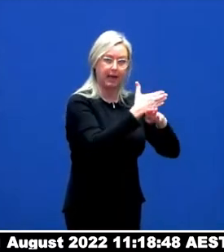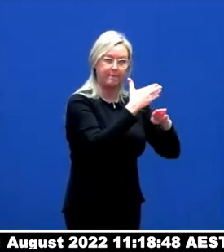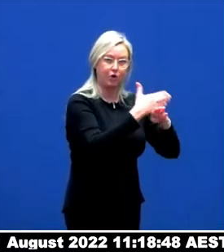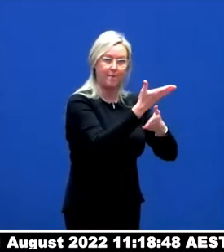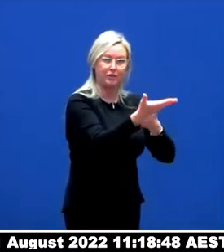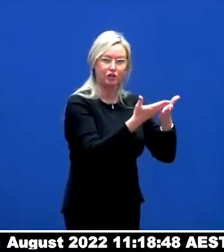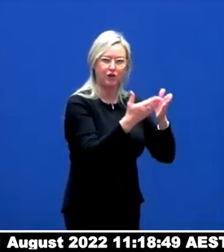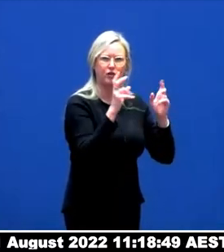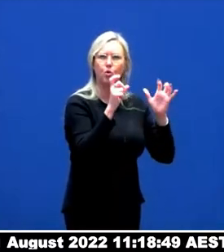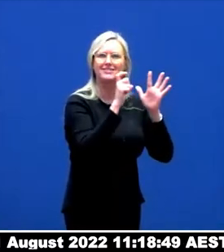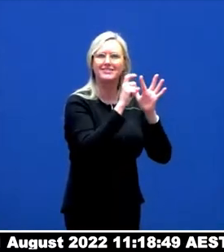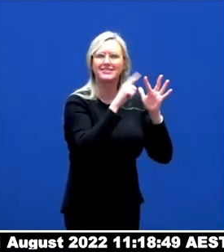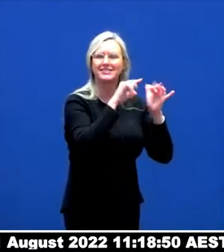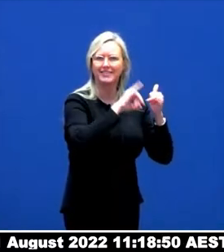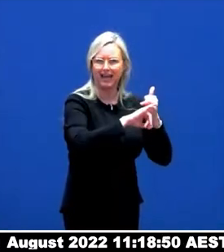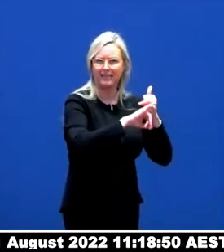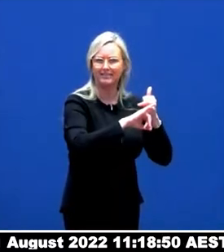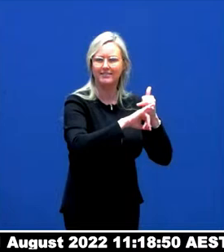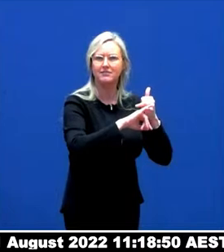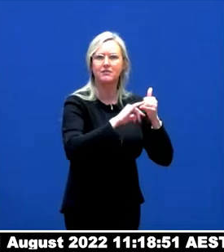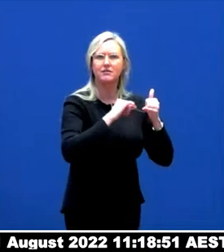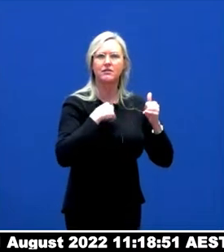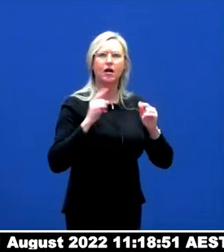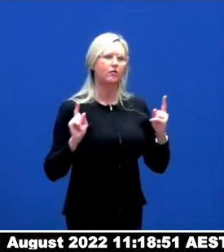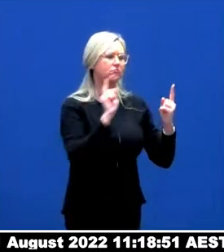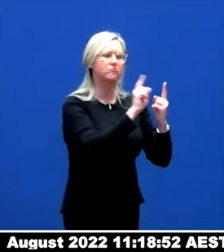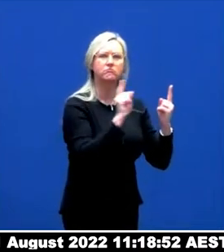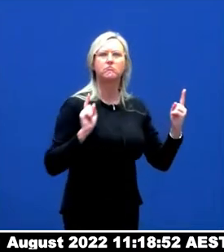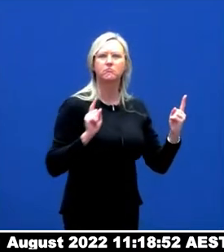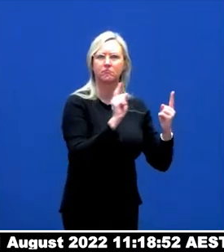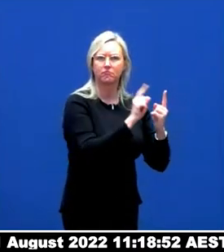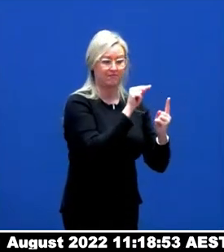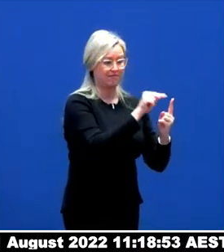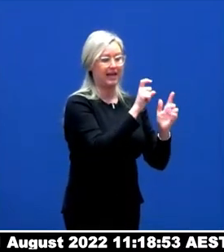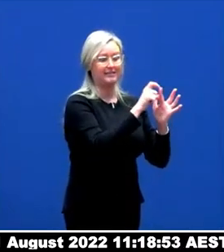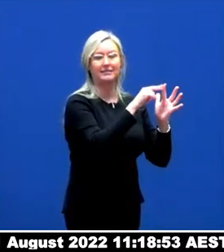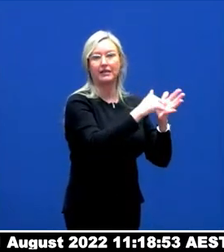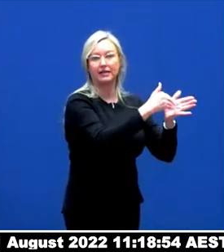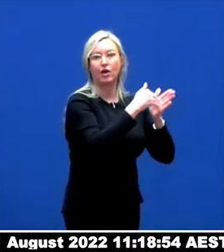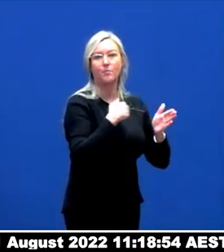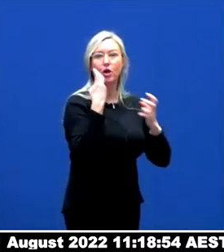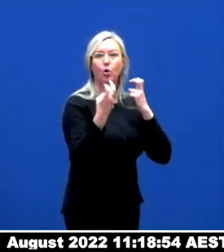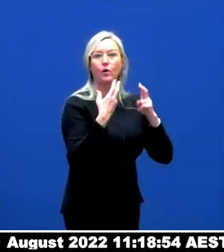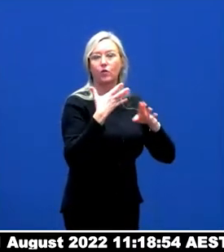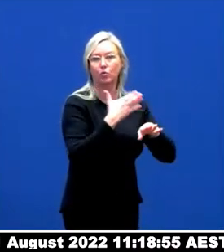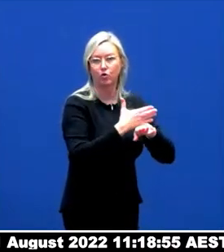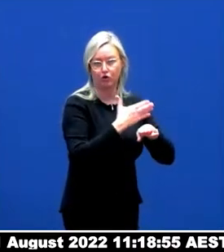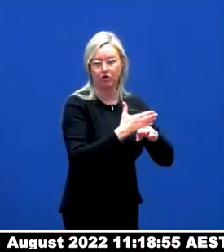Yes. Yes. So, that was at that phase in life that you attended appointments, that you felt